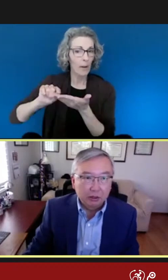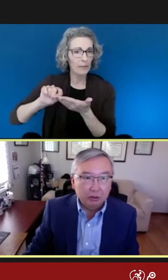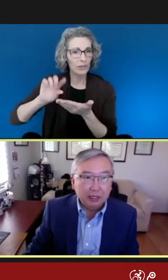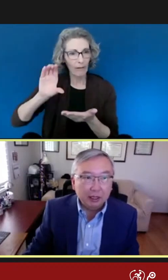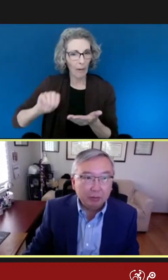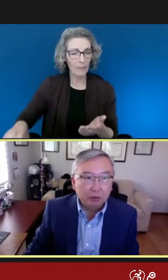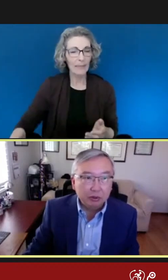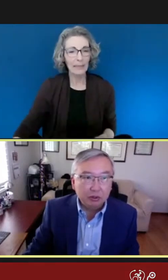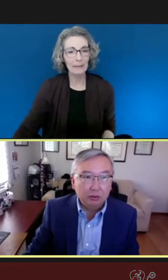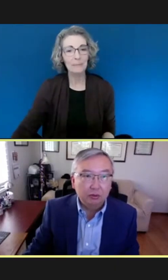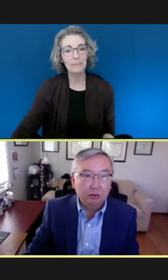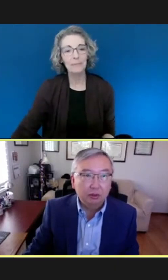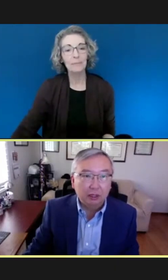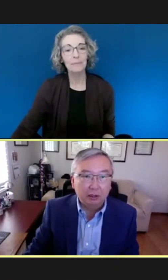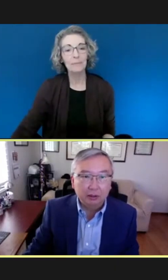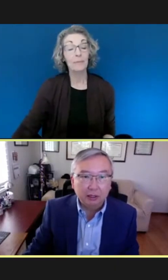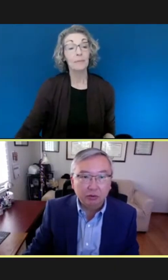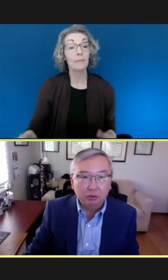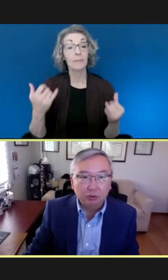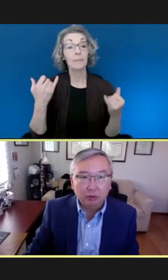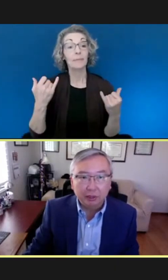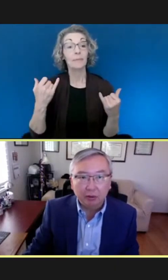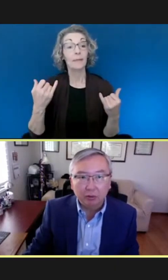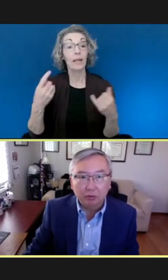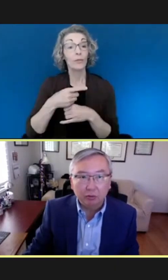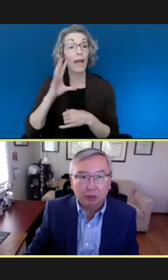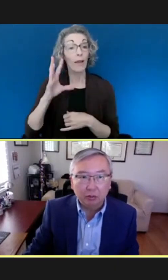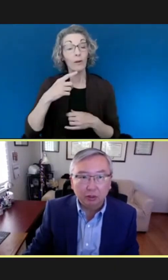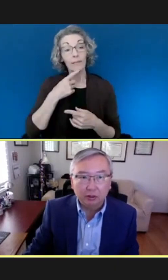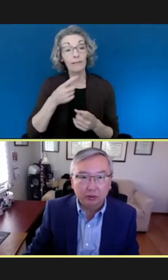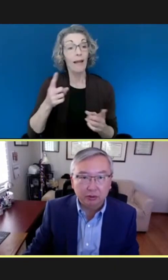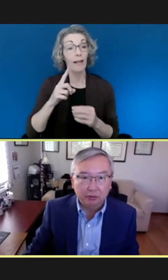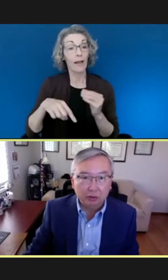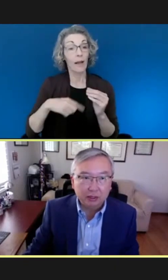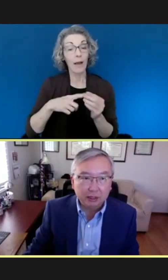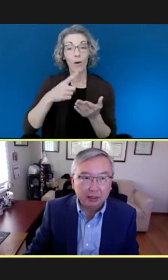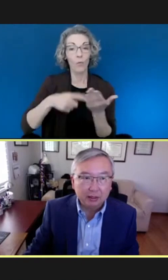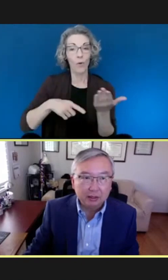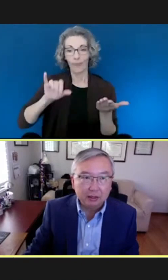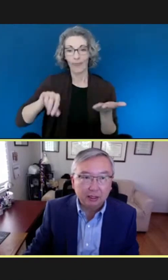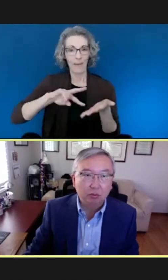So today I'm going to I'll tell you about what neurodiversity is and